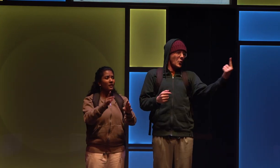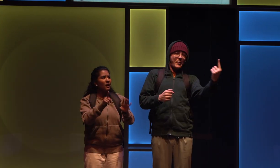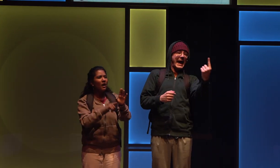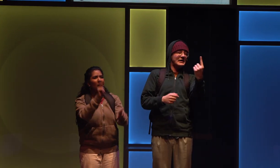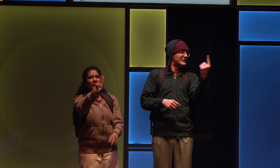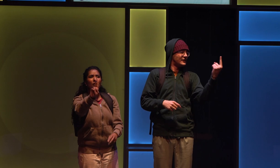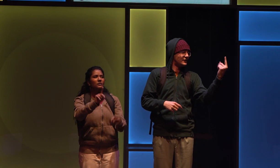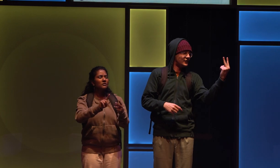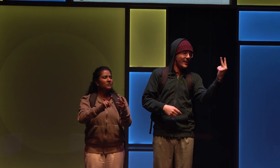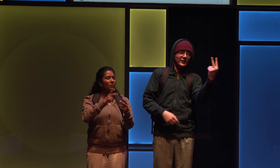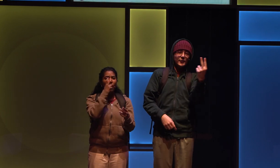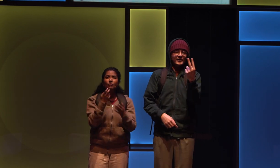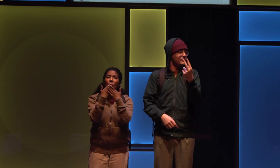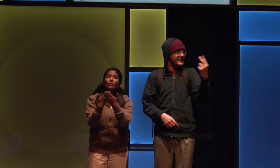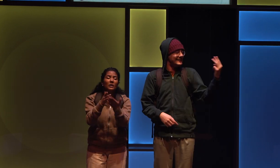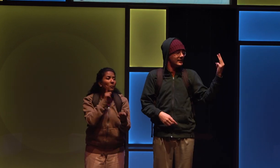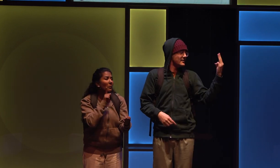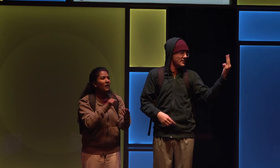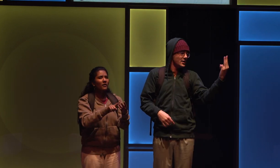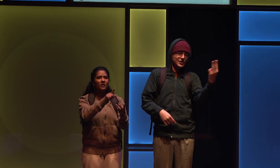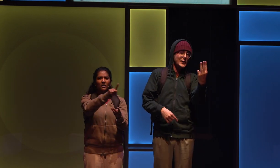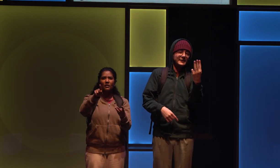There's young parents, there's some older Muslim women,